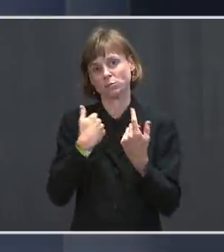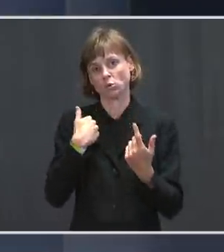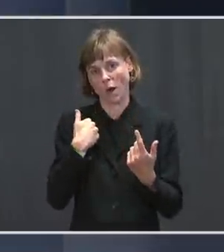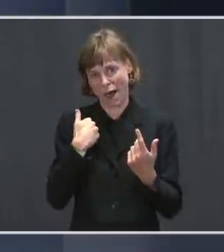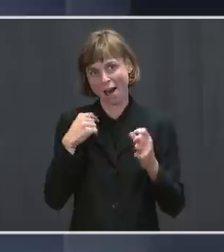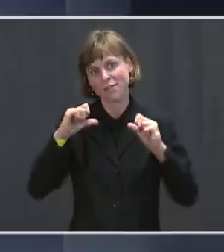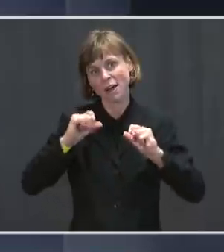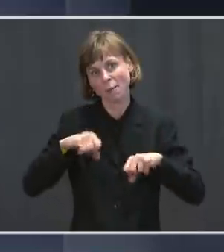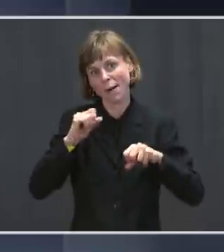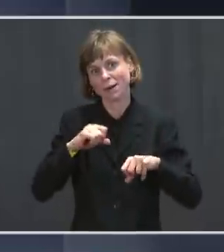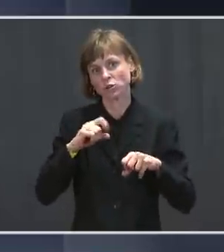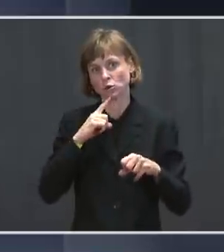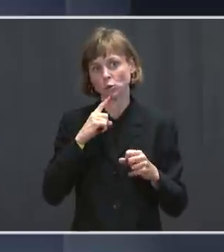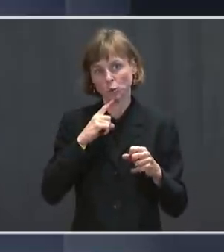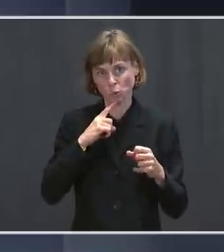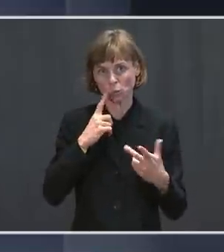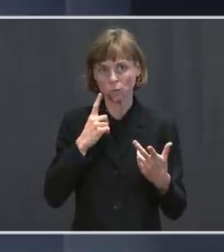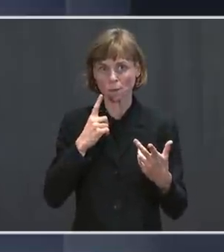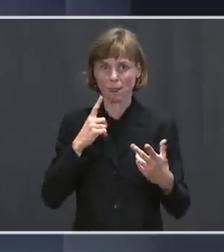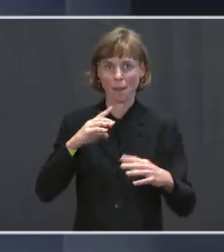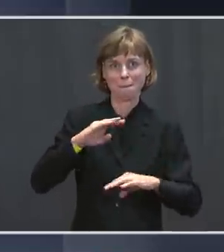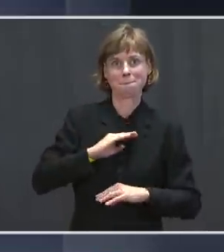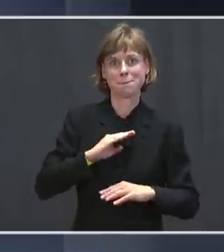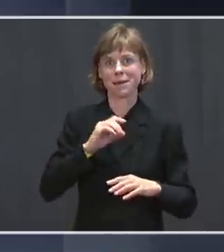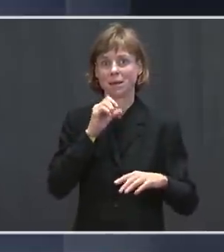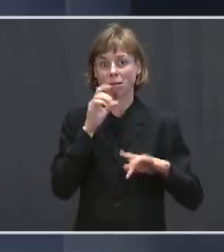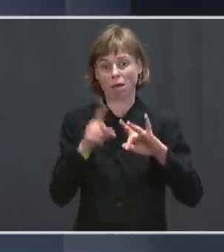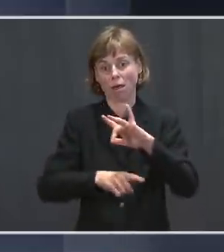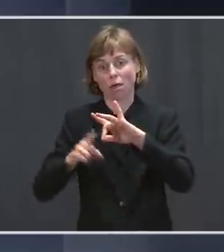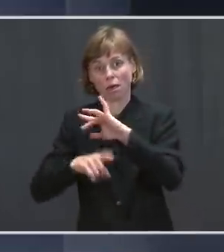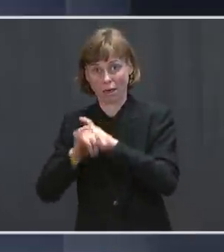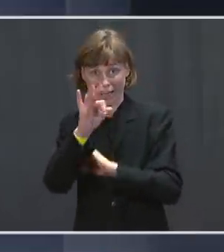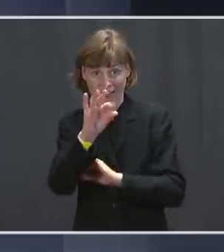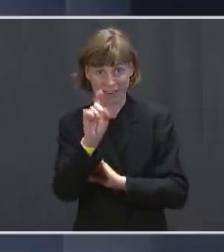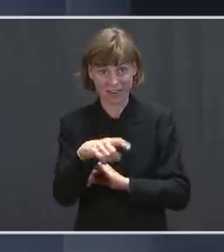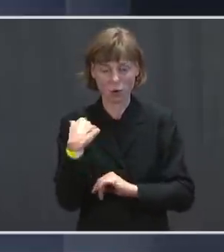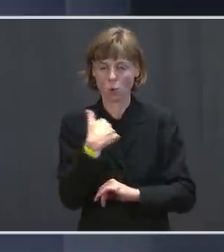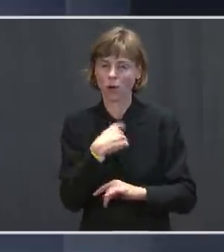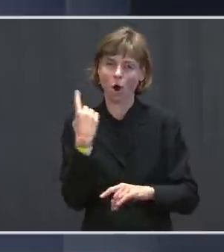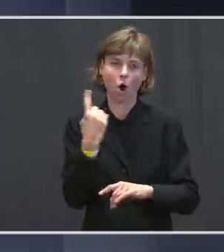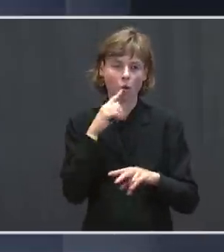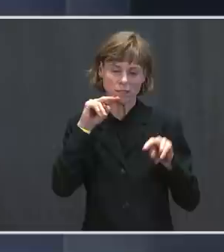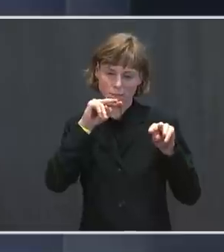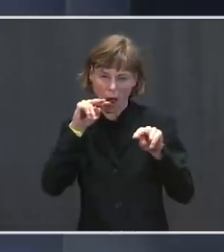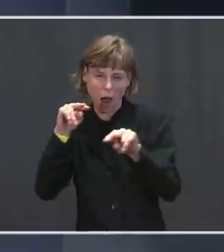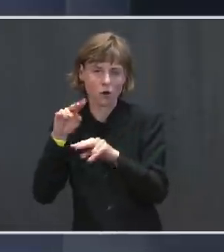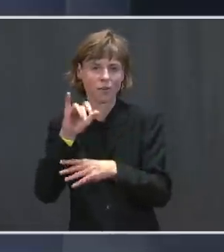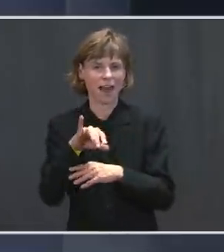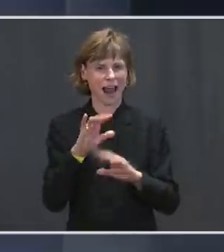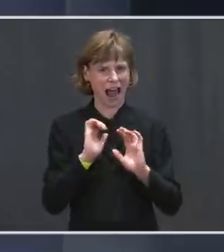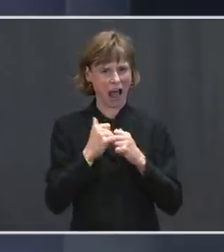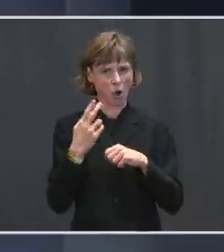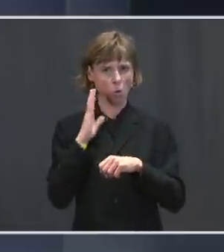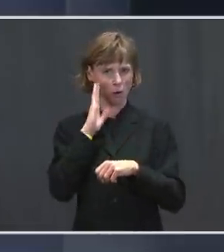And we are constantly monitoring that. So, all options are on the table in terms of how we would use the Defense Production Act